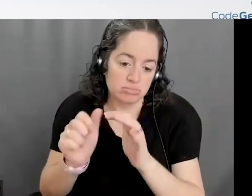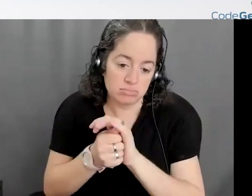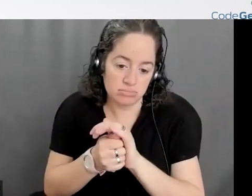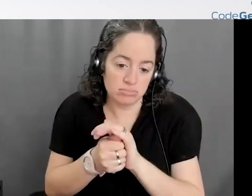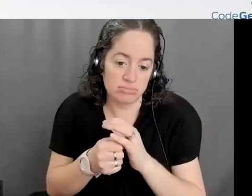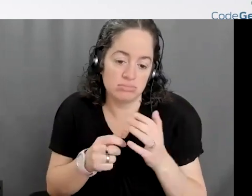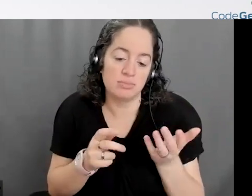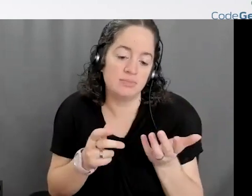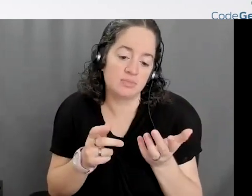Having a duplicate table